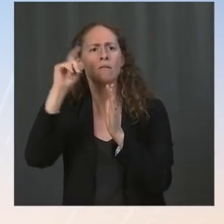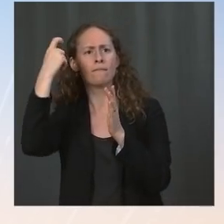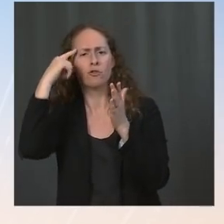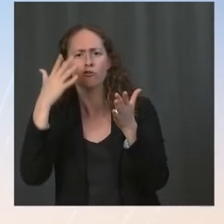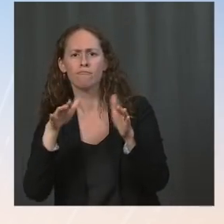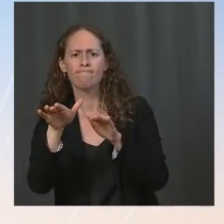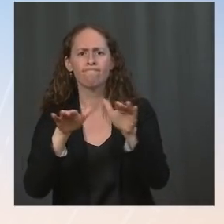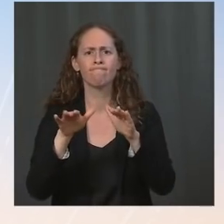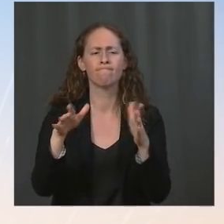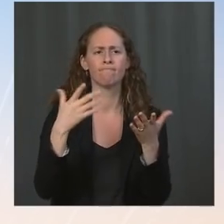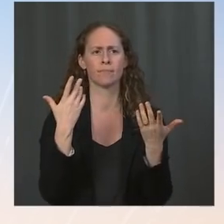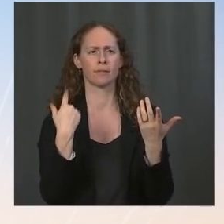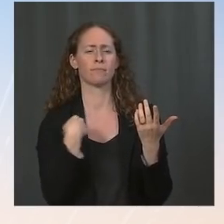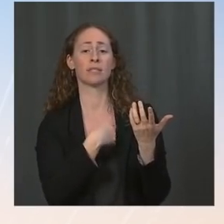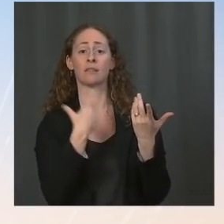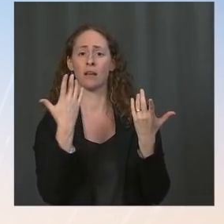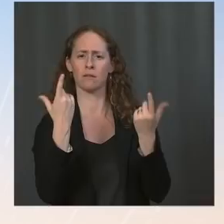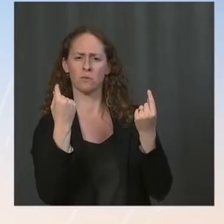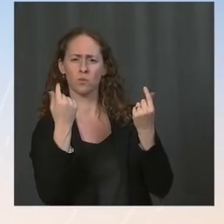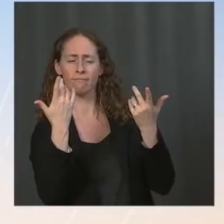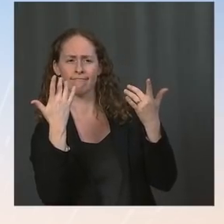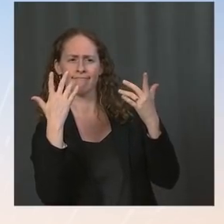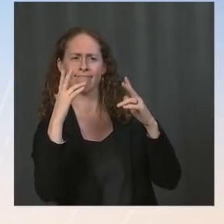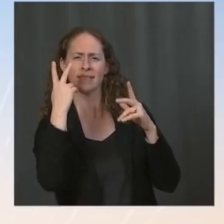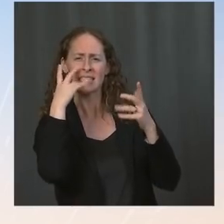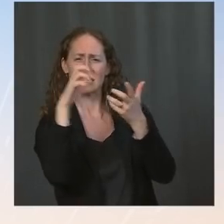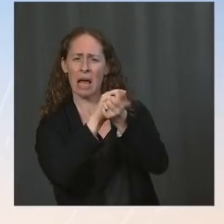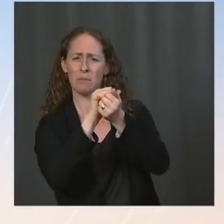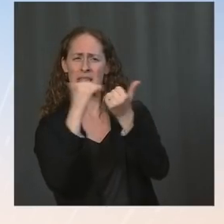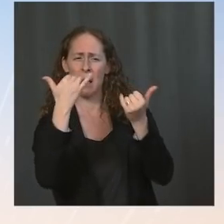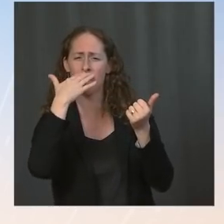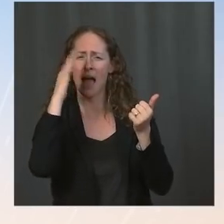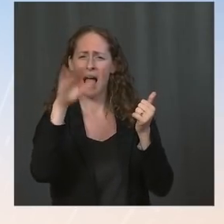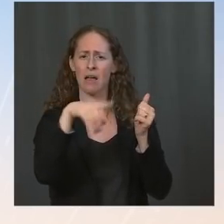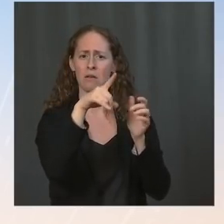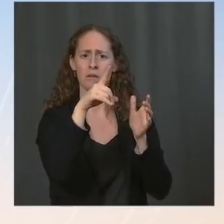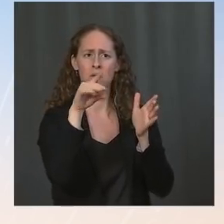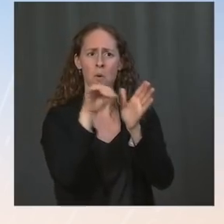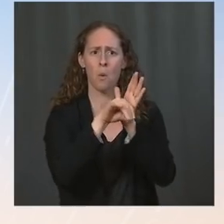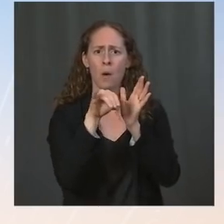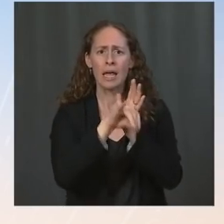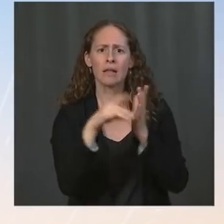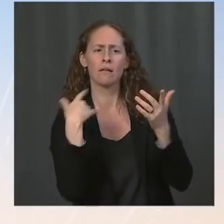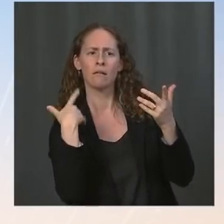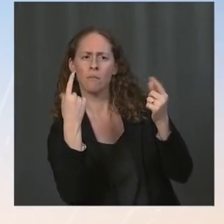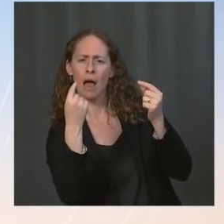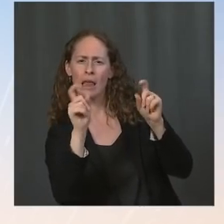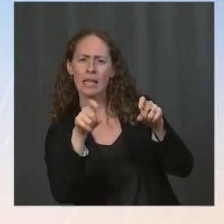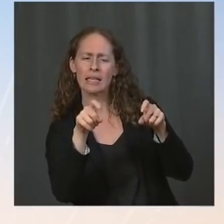begin in the Gulf Coas- -- Gulf Coast where conditions allow on the ground, we understand that responders are focused